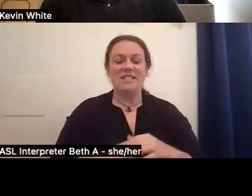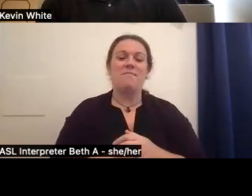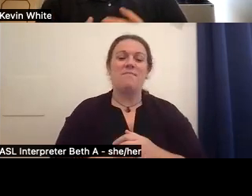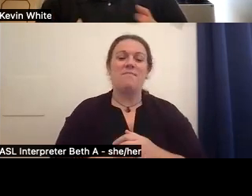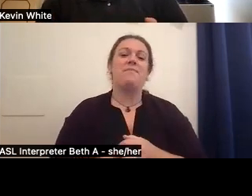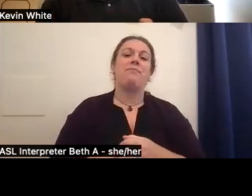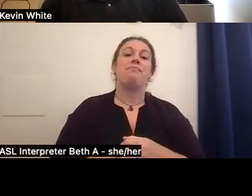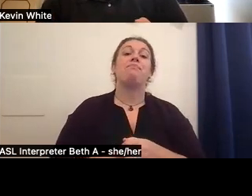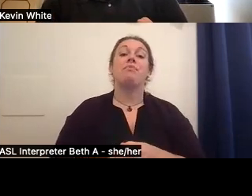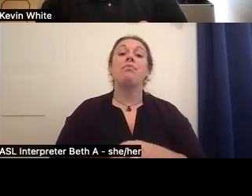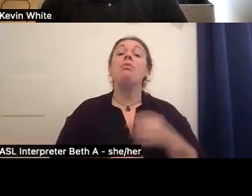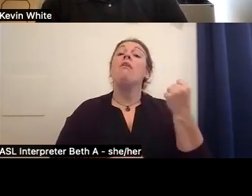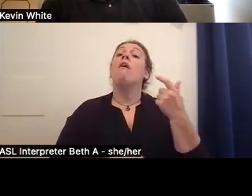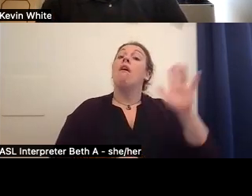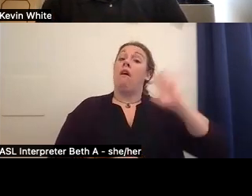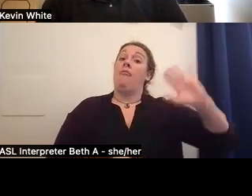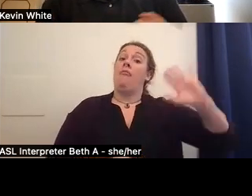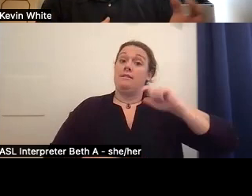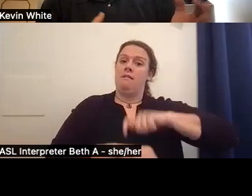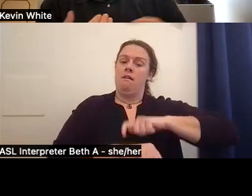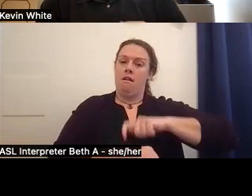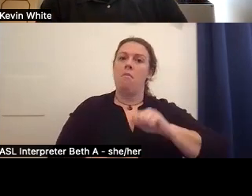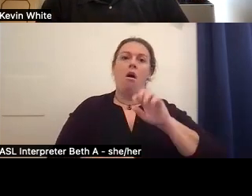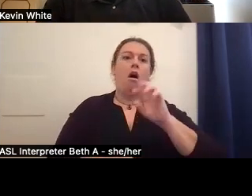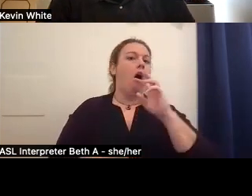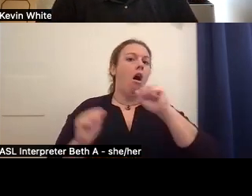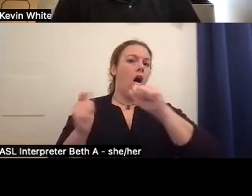live there all six languages are fairly spoken fluently we have a lot of this old